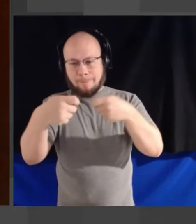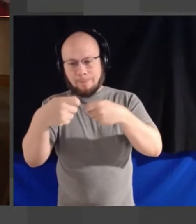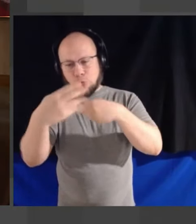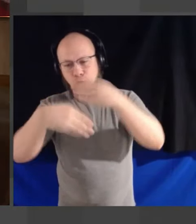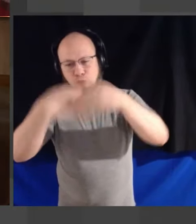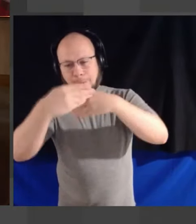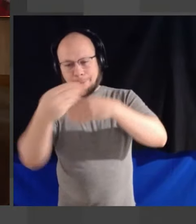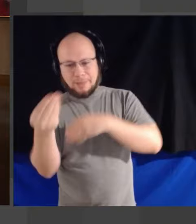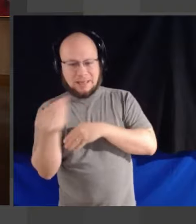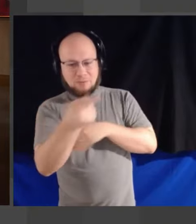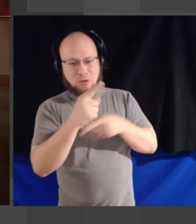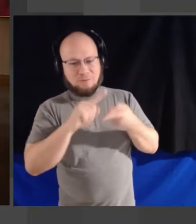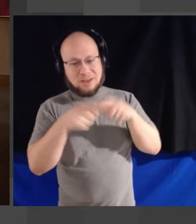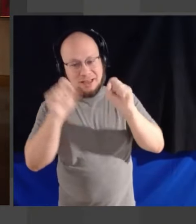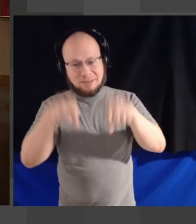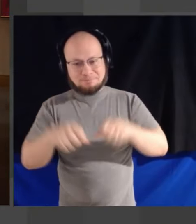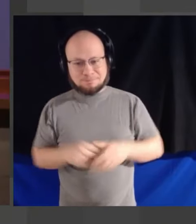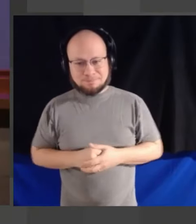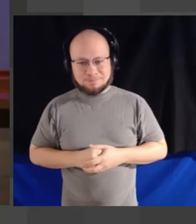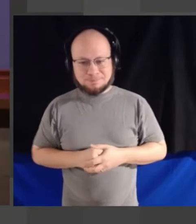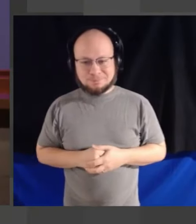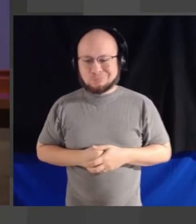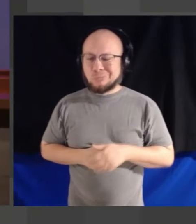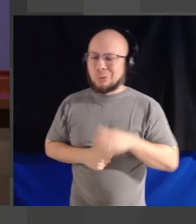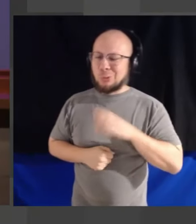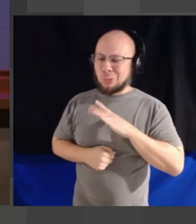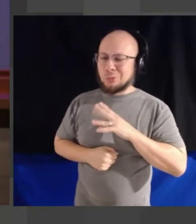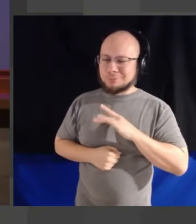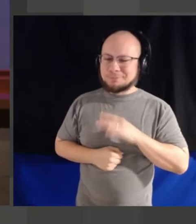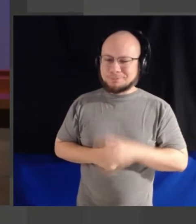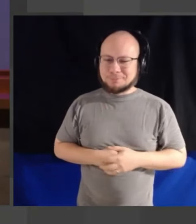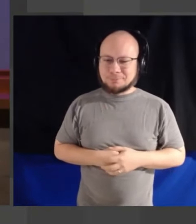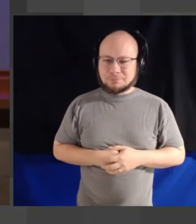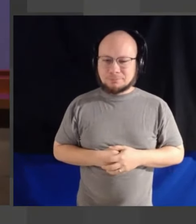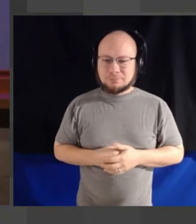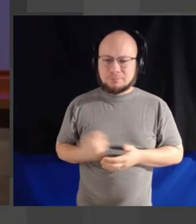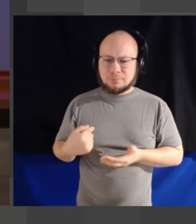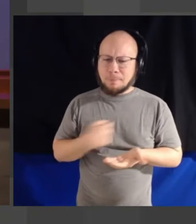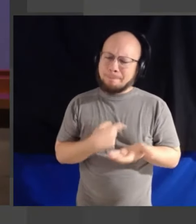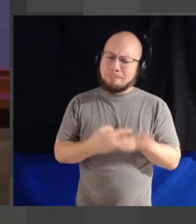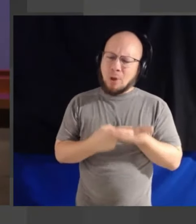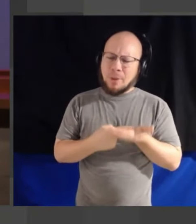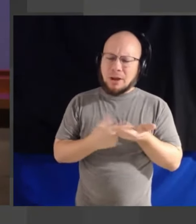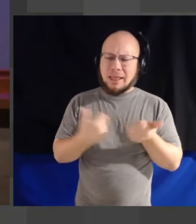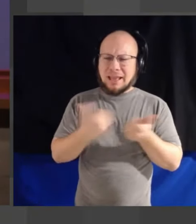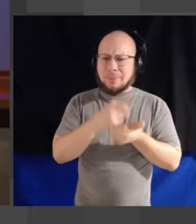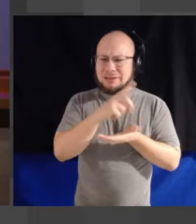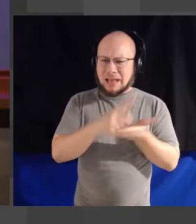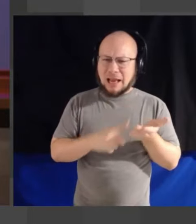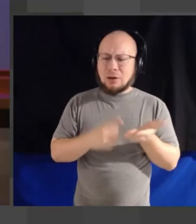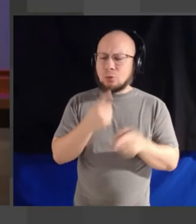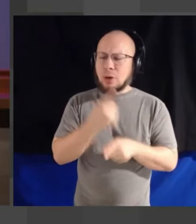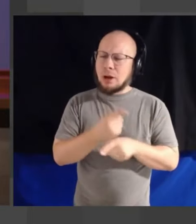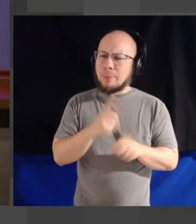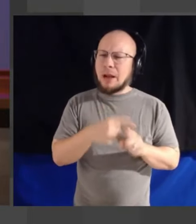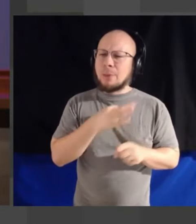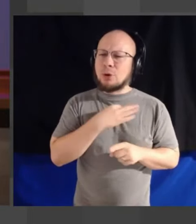PRETTIEST ITEM IN THE BUNDLE BECAUSE IT LOOKS LIKE A GIFT WRAP.